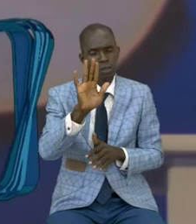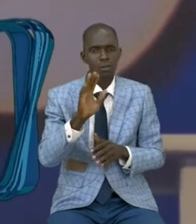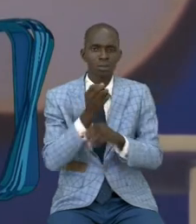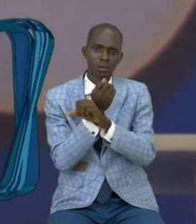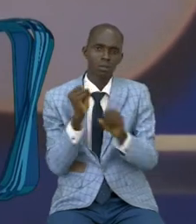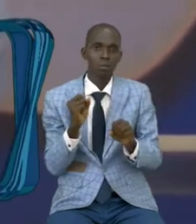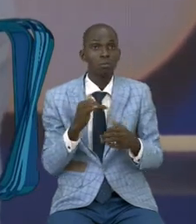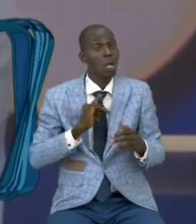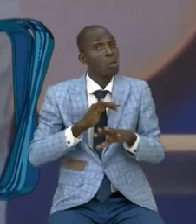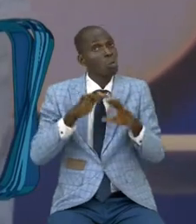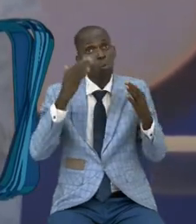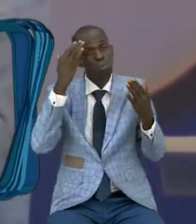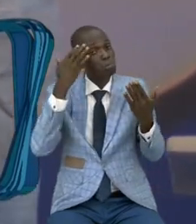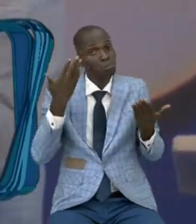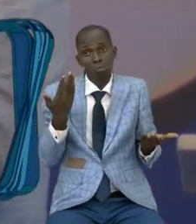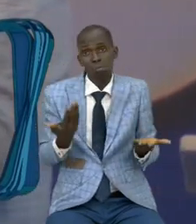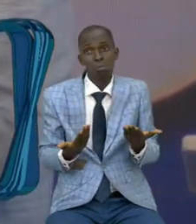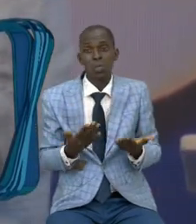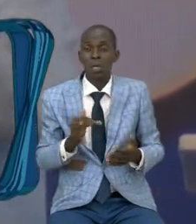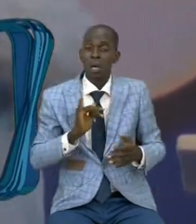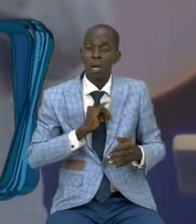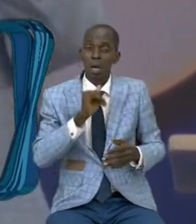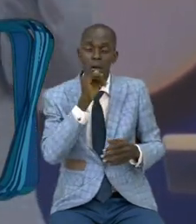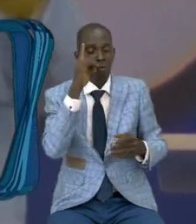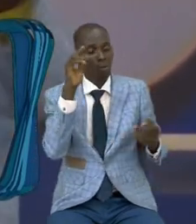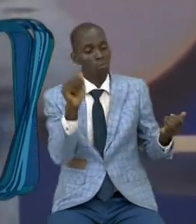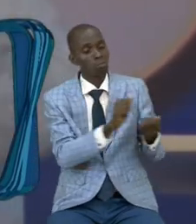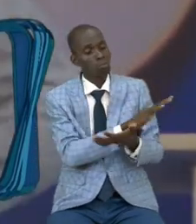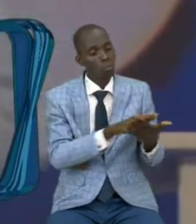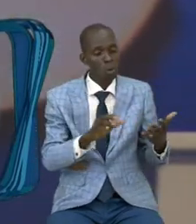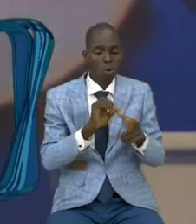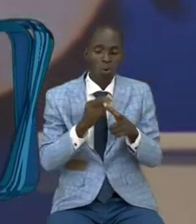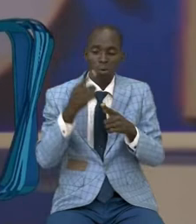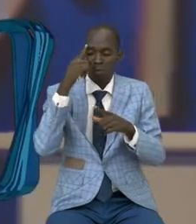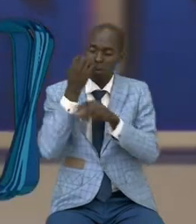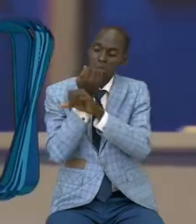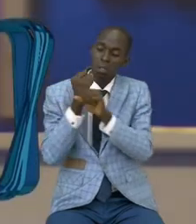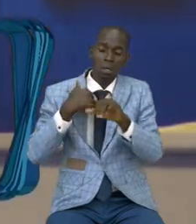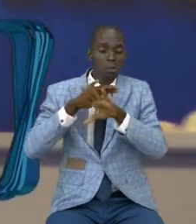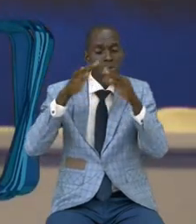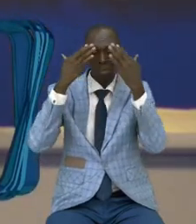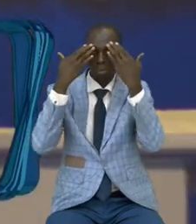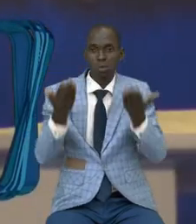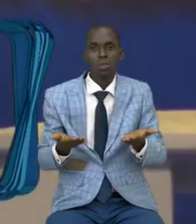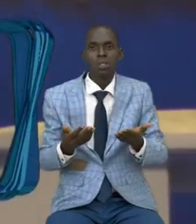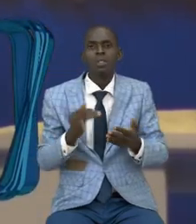whether i am for destruction or for salvation they have not discovered the mind of god the